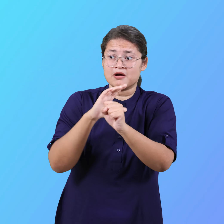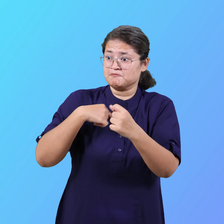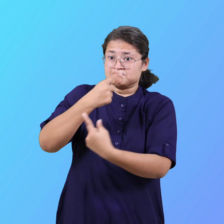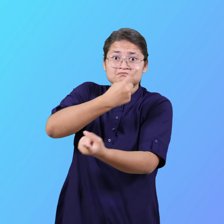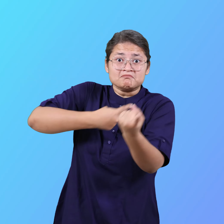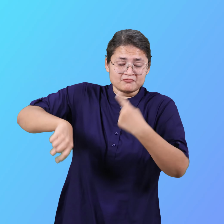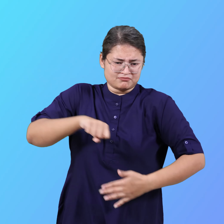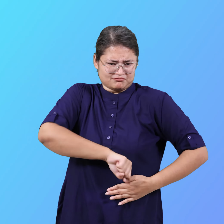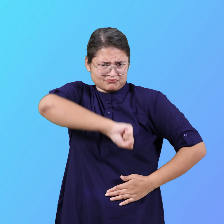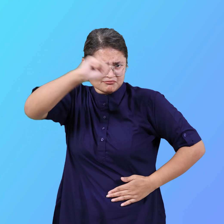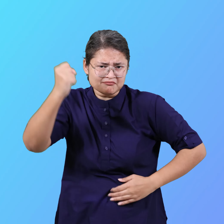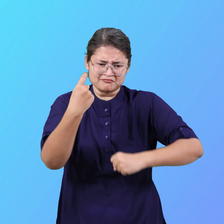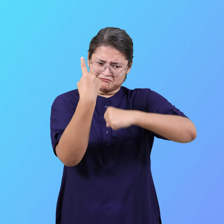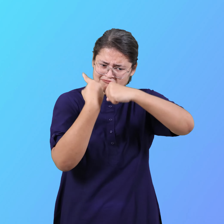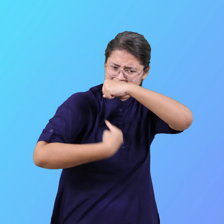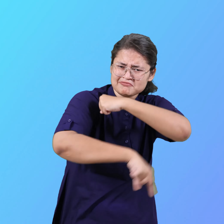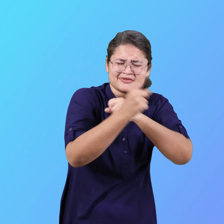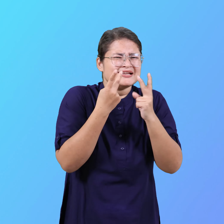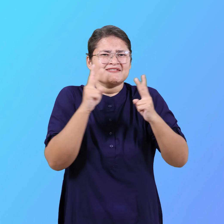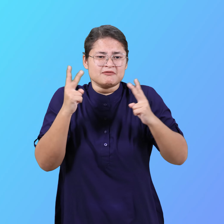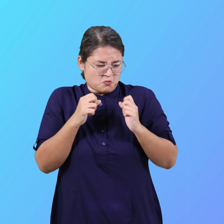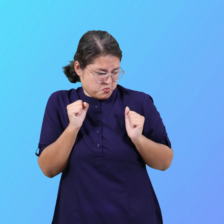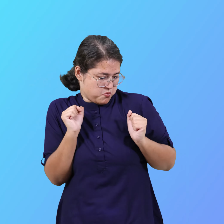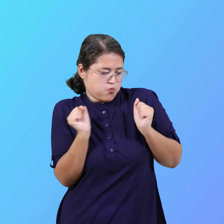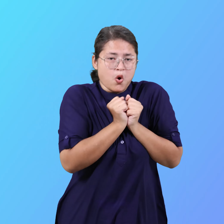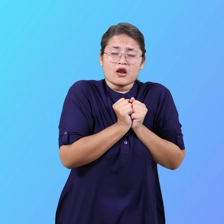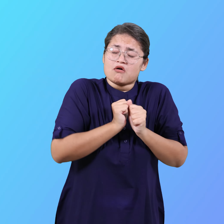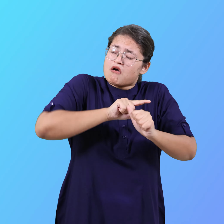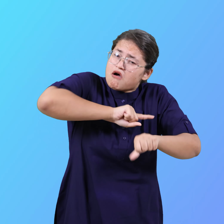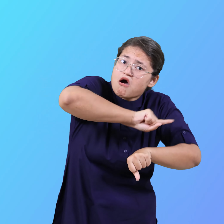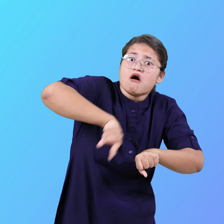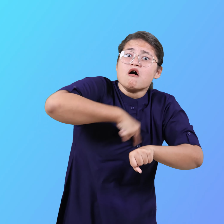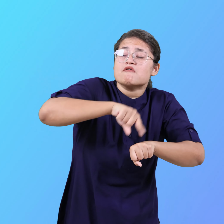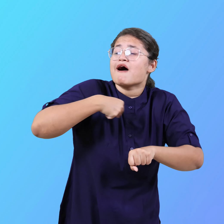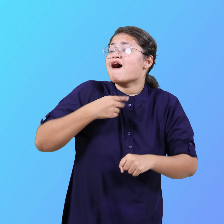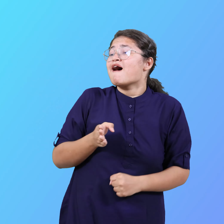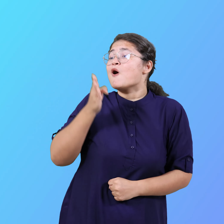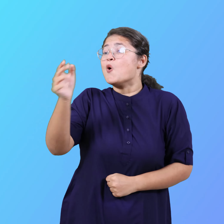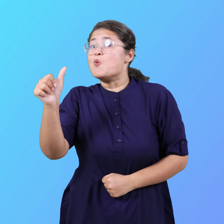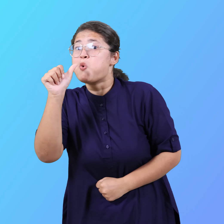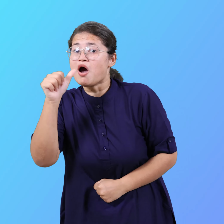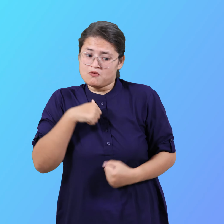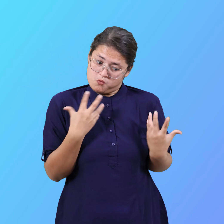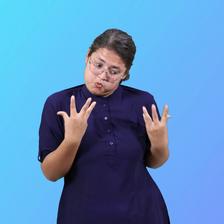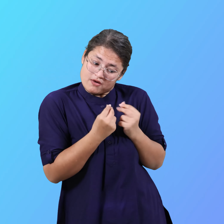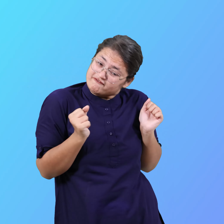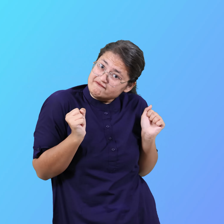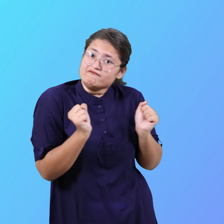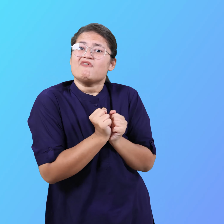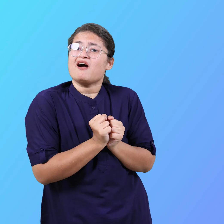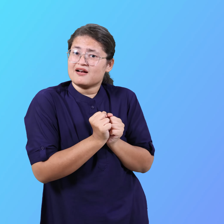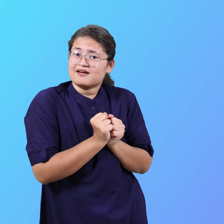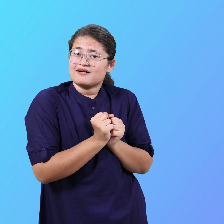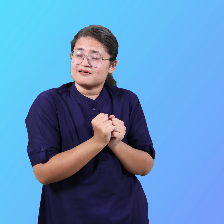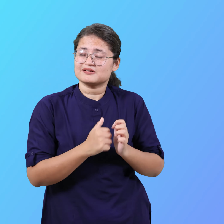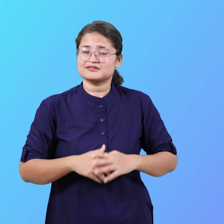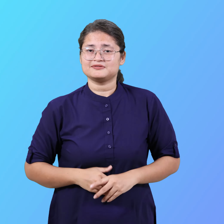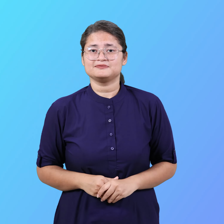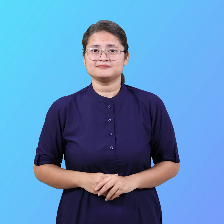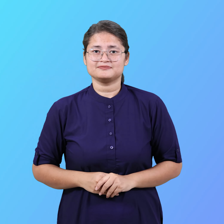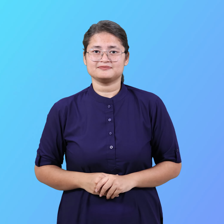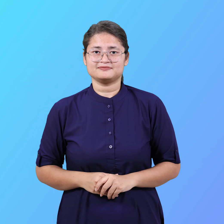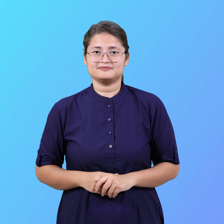Each of us had our weapons ready at all times, even when we went to get water.